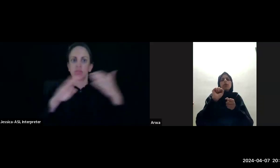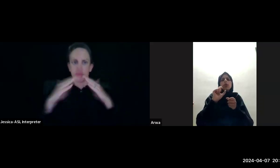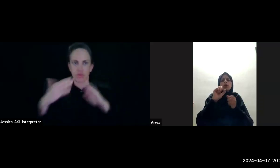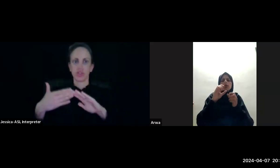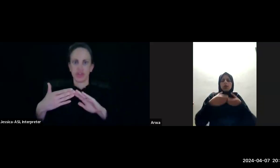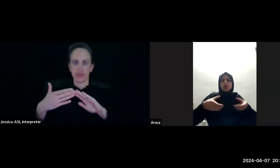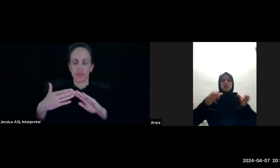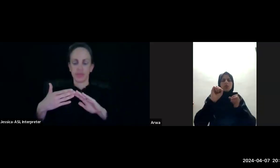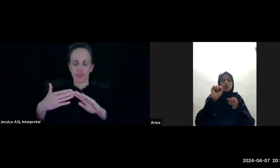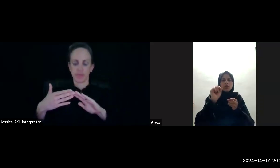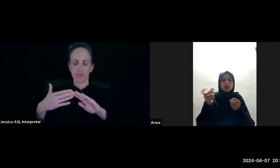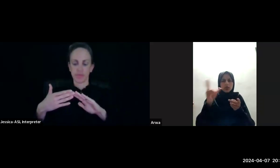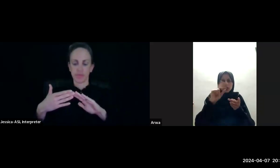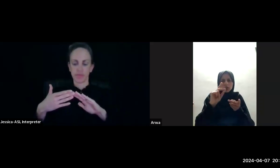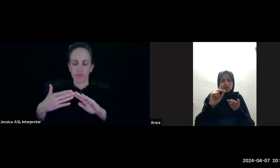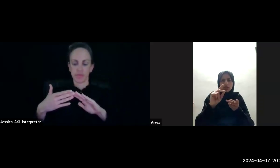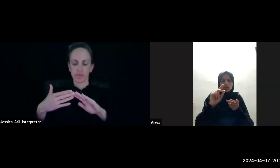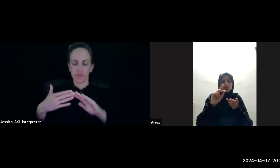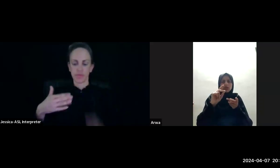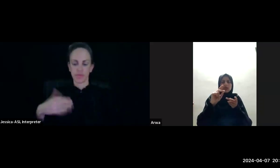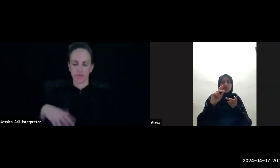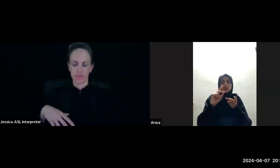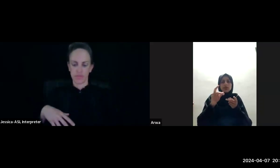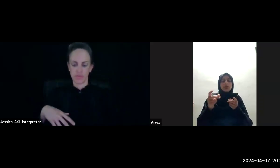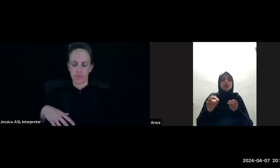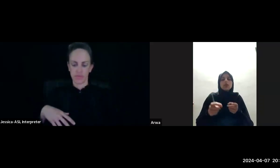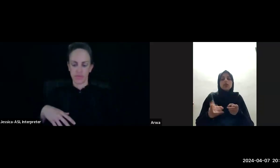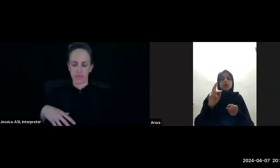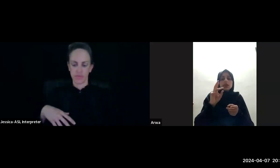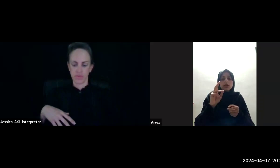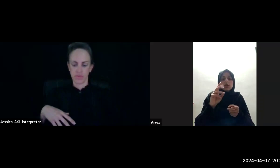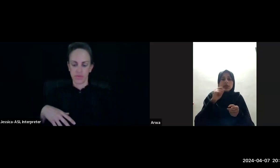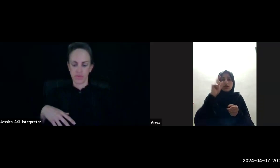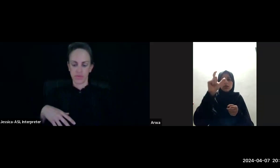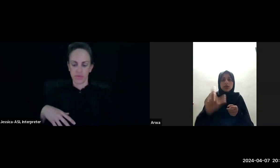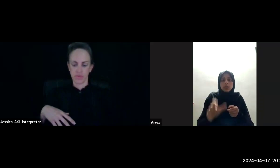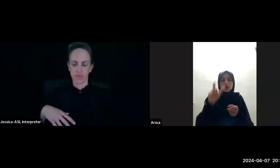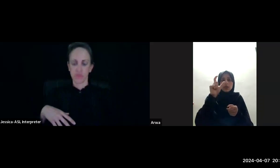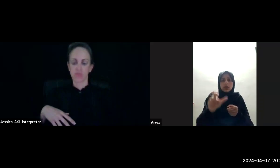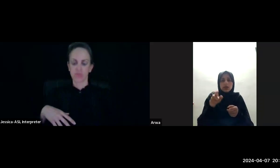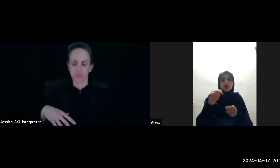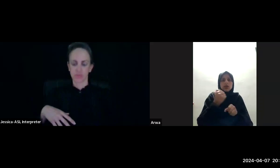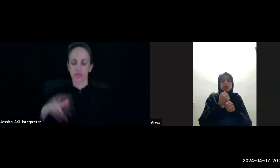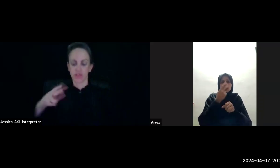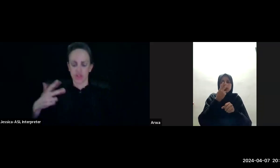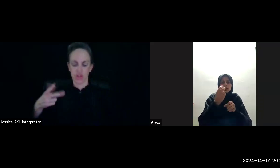the second situation. and thirdly she was not from the same geographical region. so he's from South